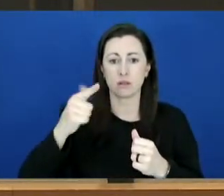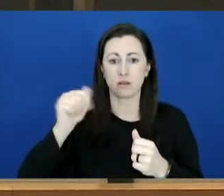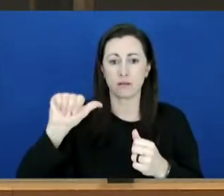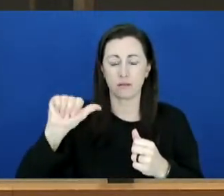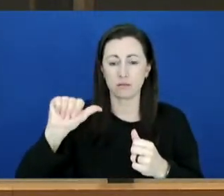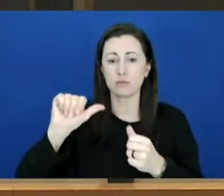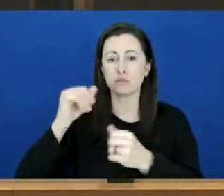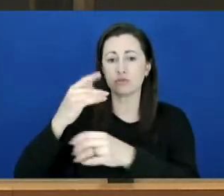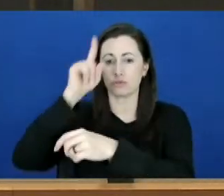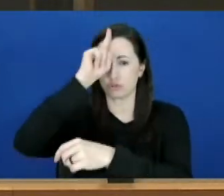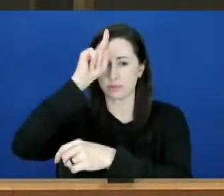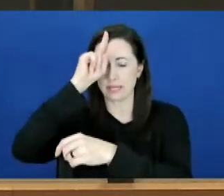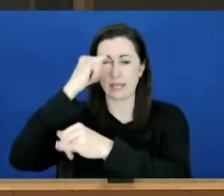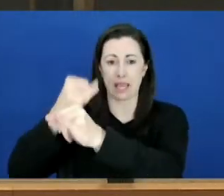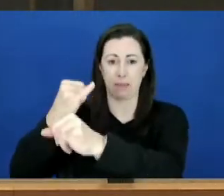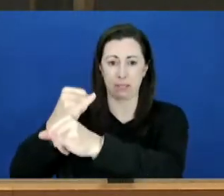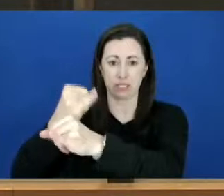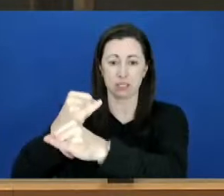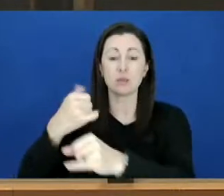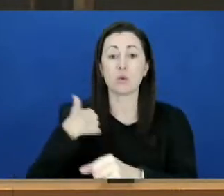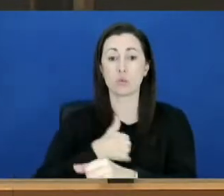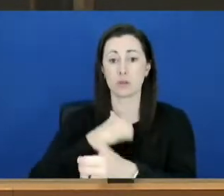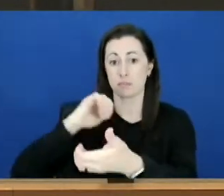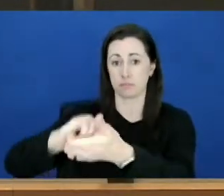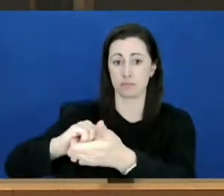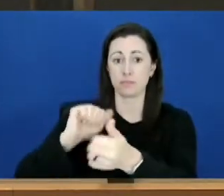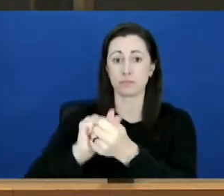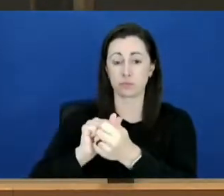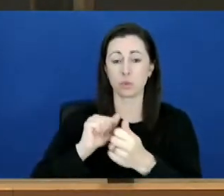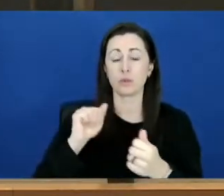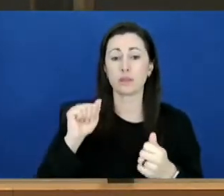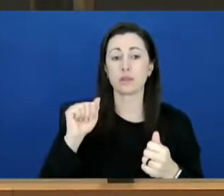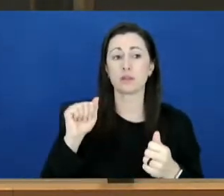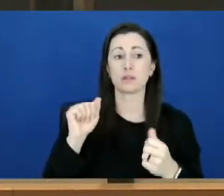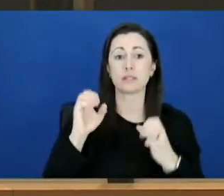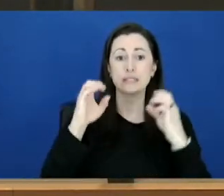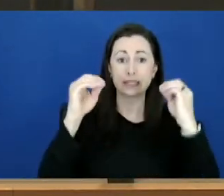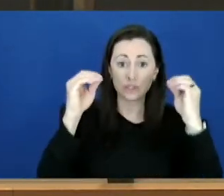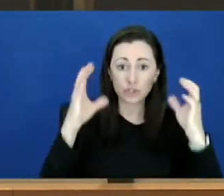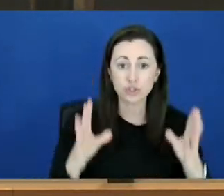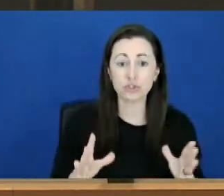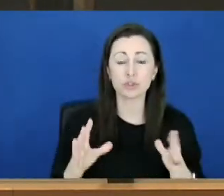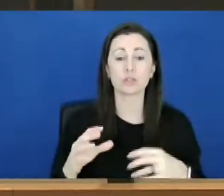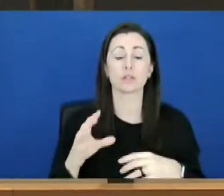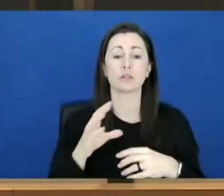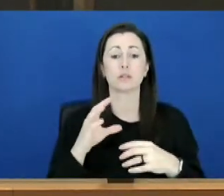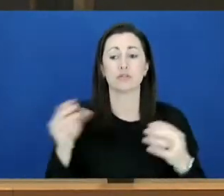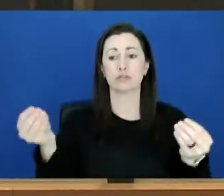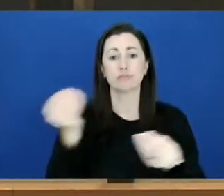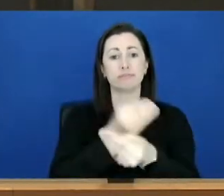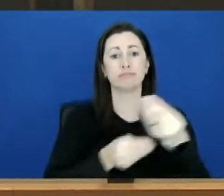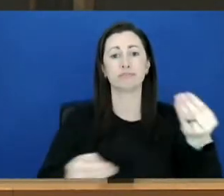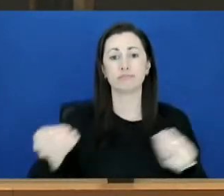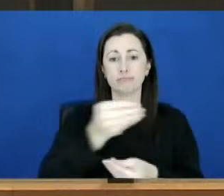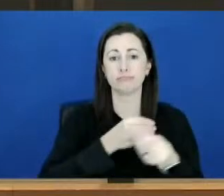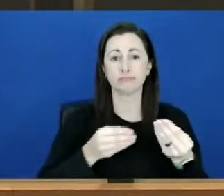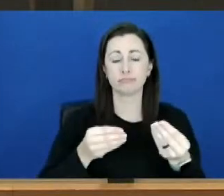WITH THE CAMPUS, IN LAGA,